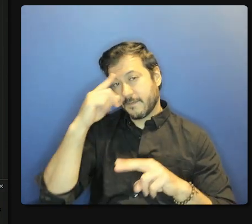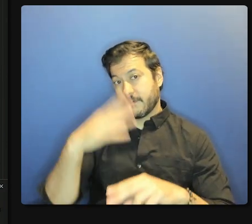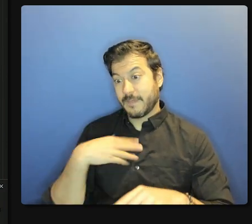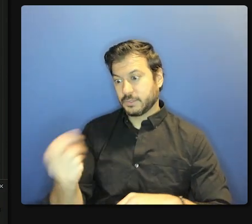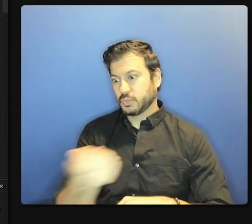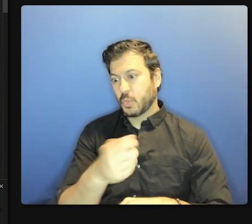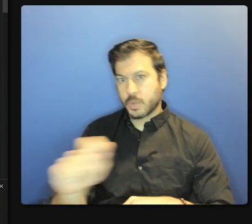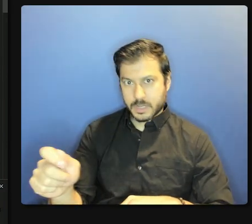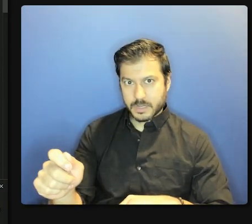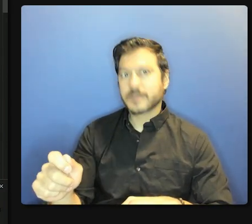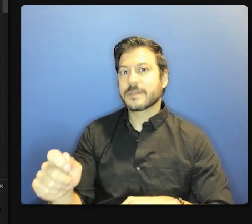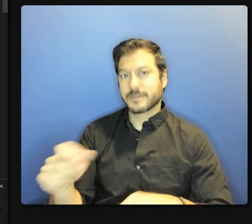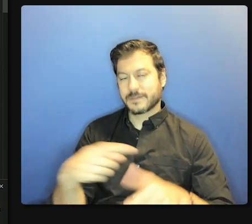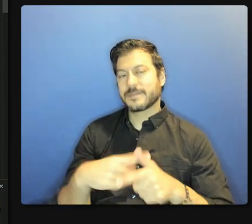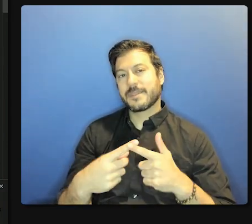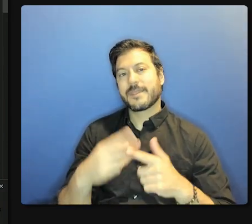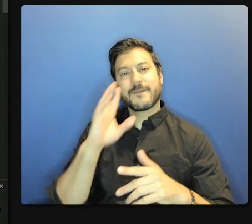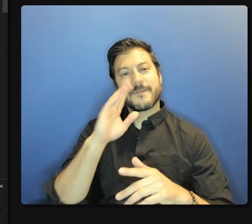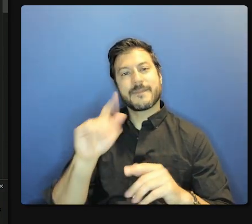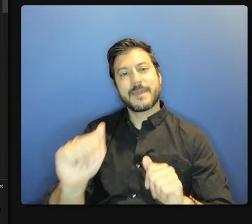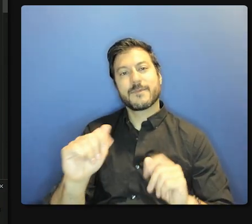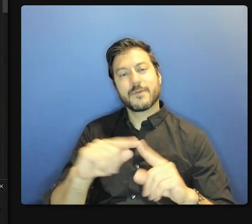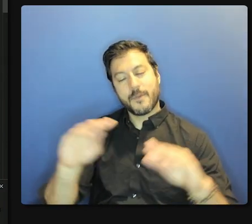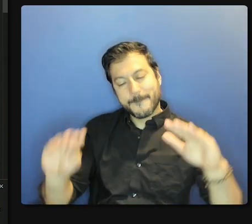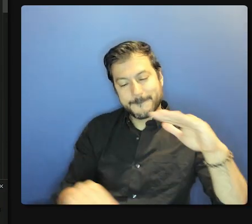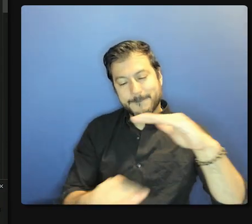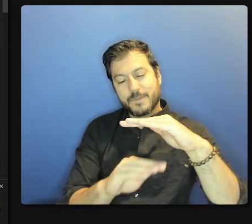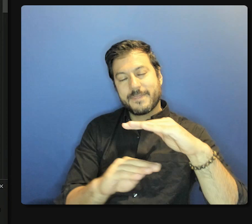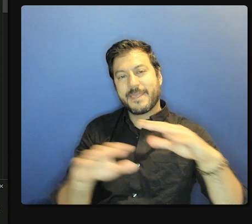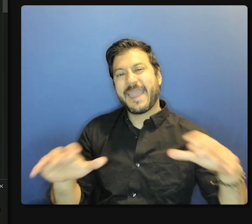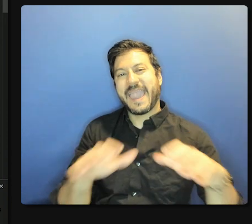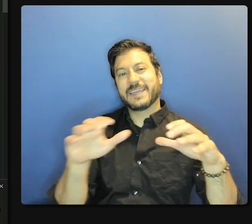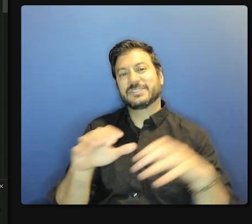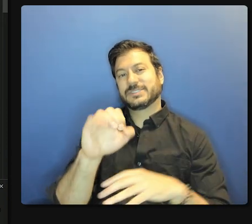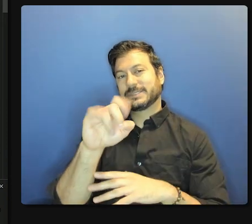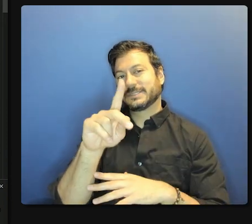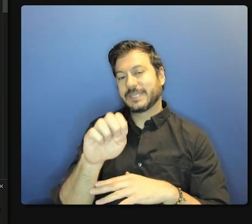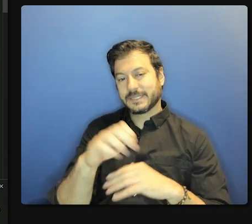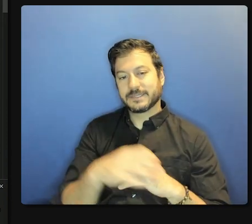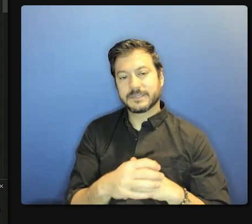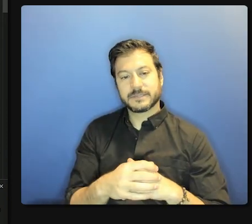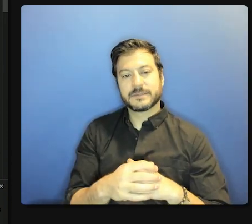I look for my sword and put it on the action side.